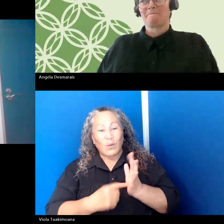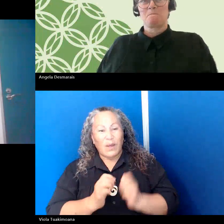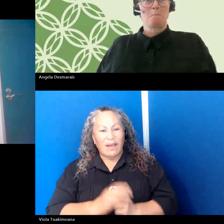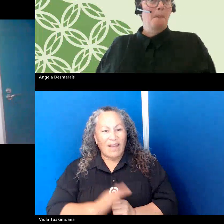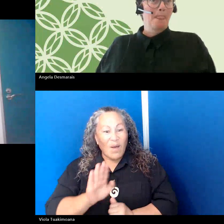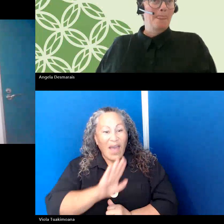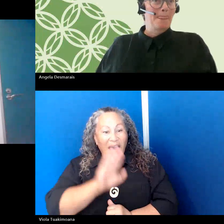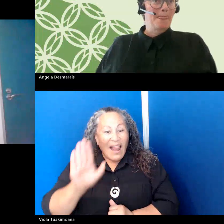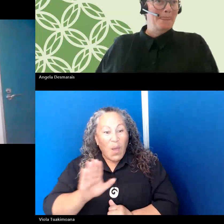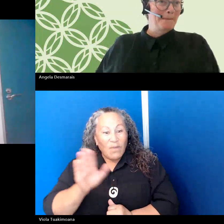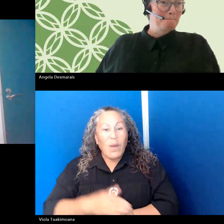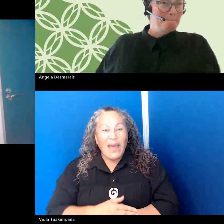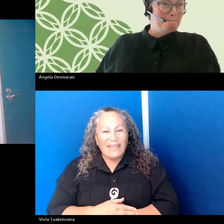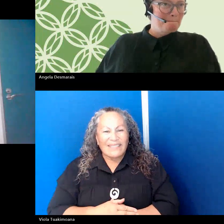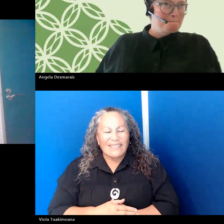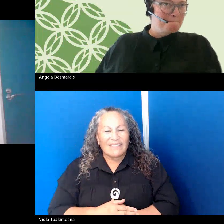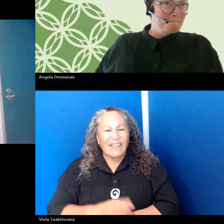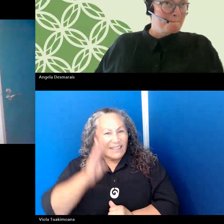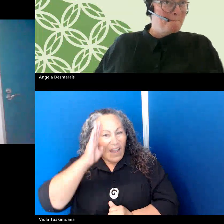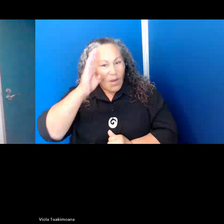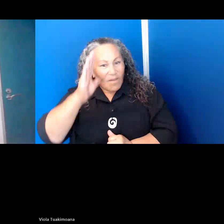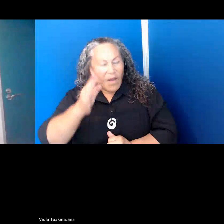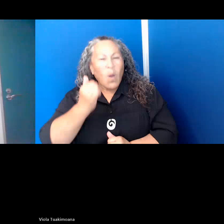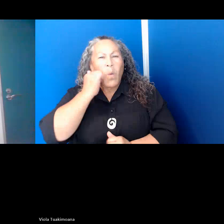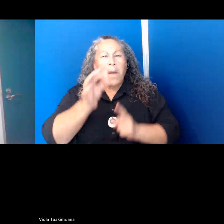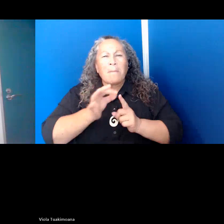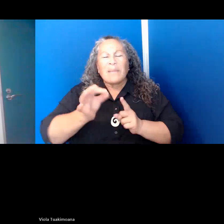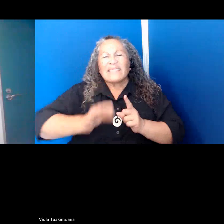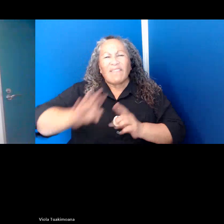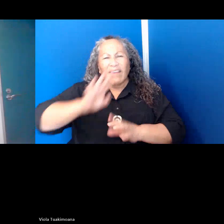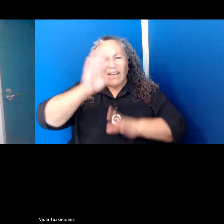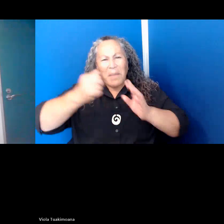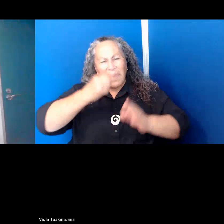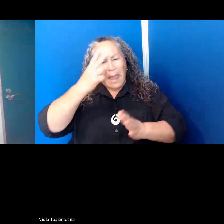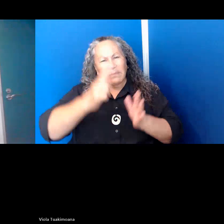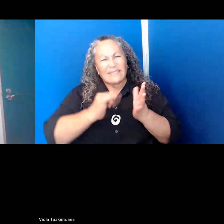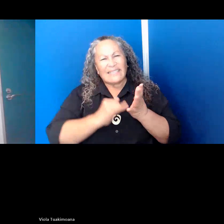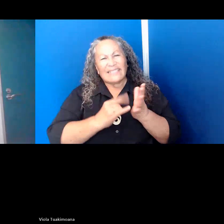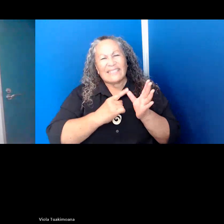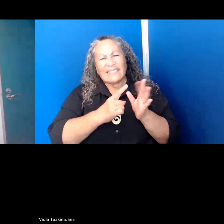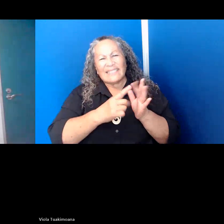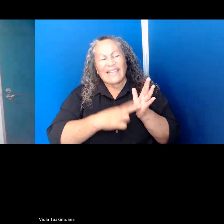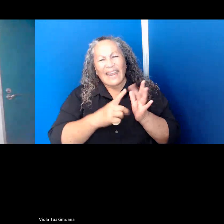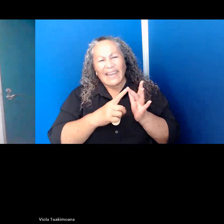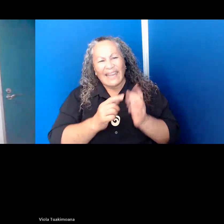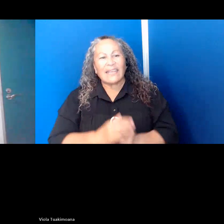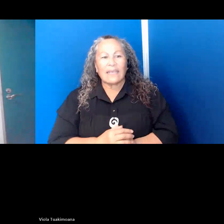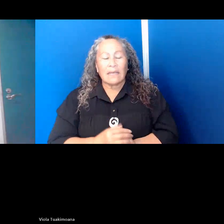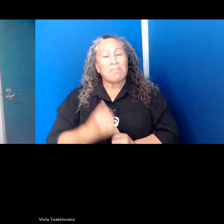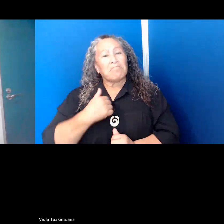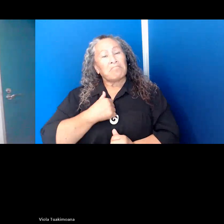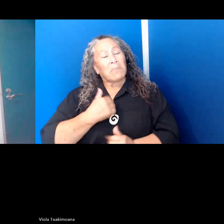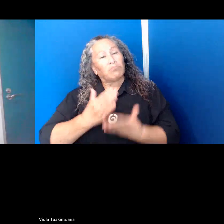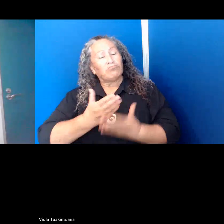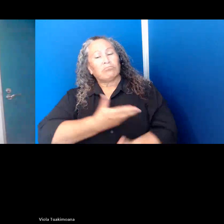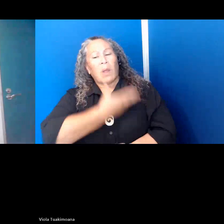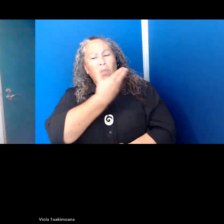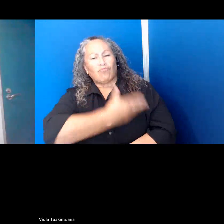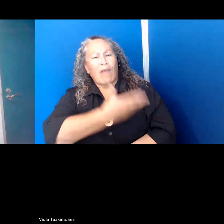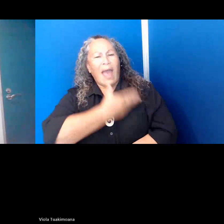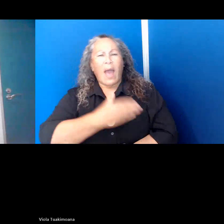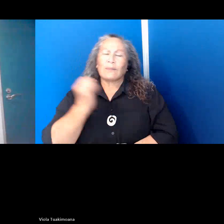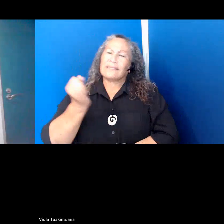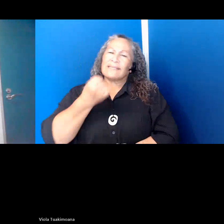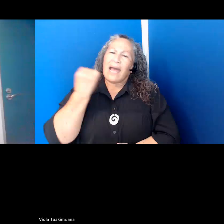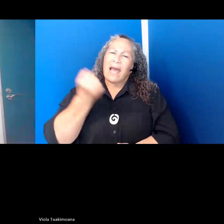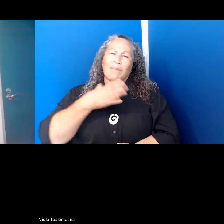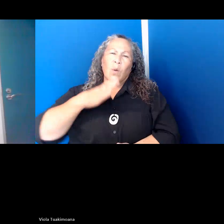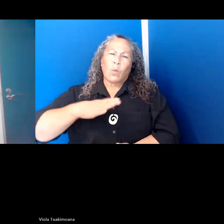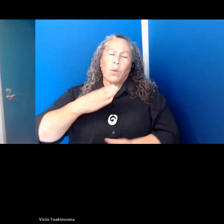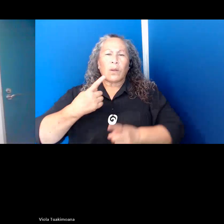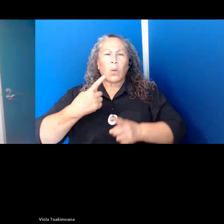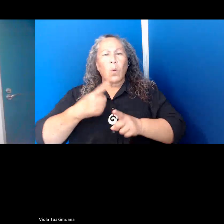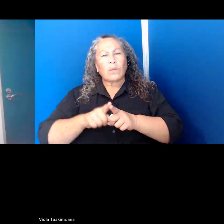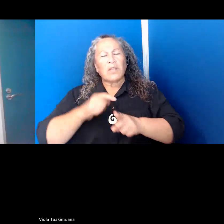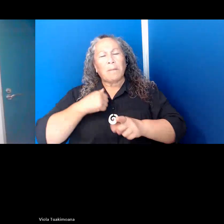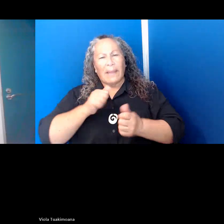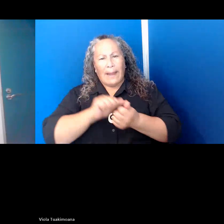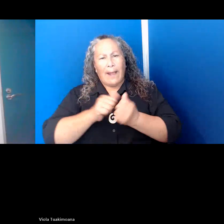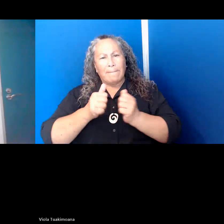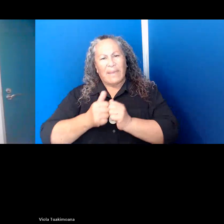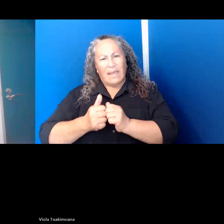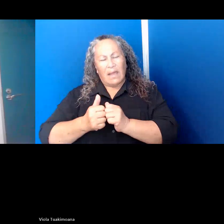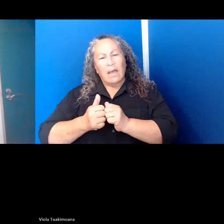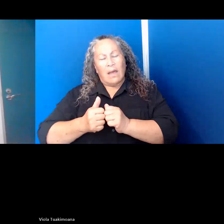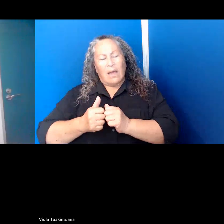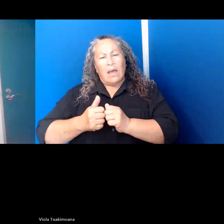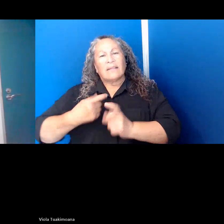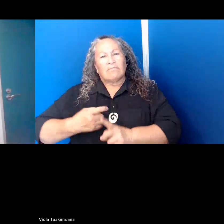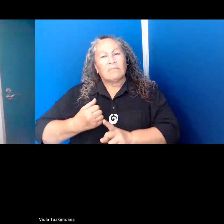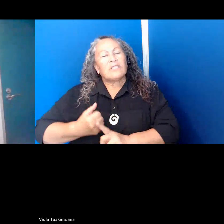Hi everyone, talofa everyone and warm Pacific greetings. My name is Saini and I'm a proud Samoan woman and also I work as a peer worker for People for Us.